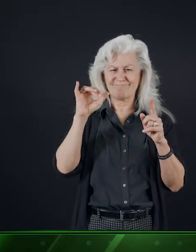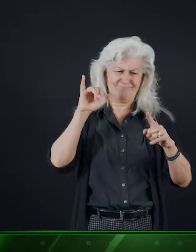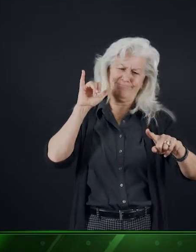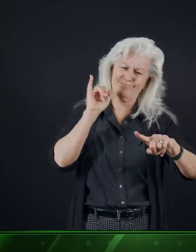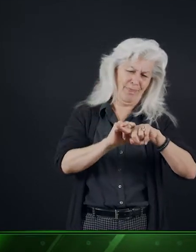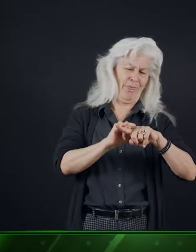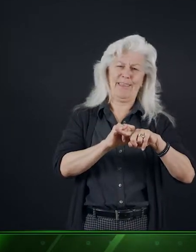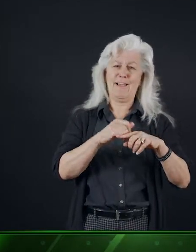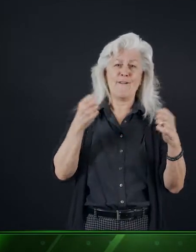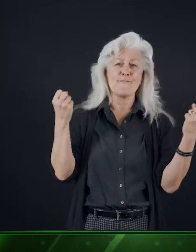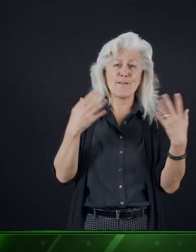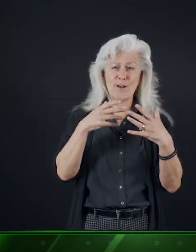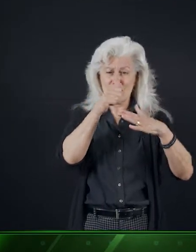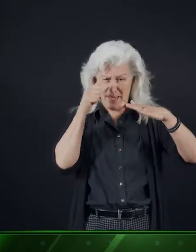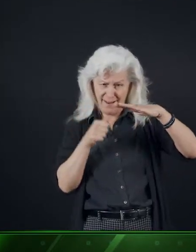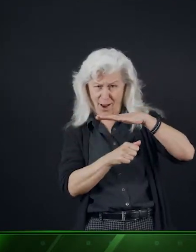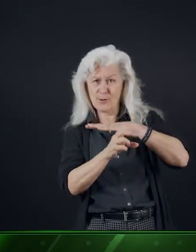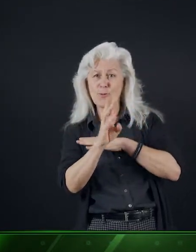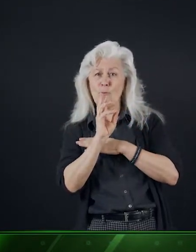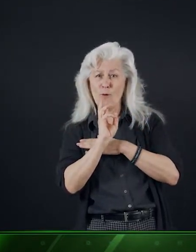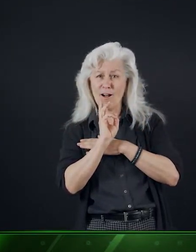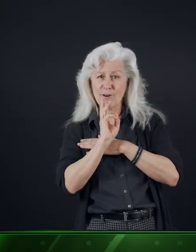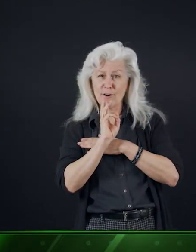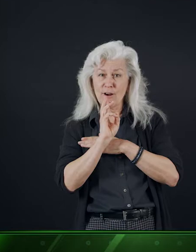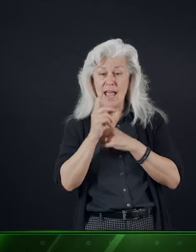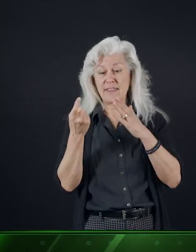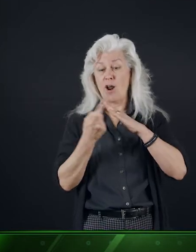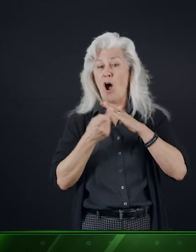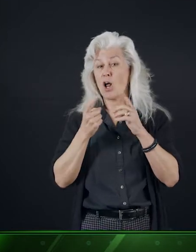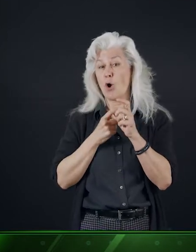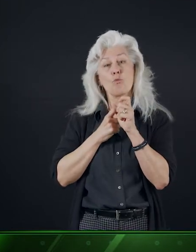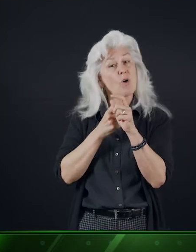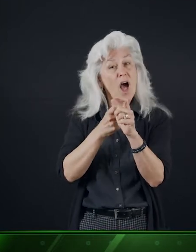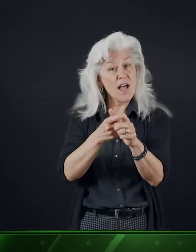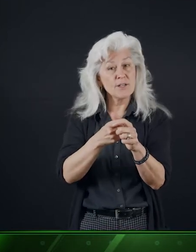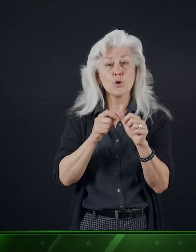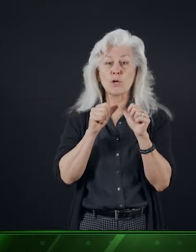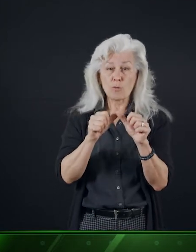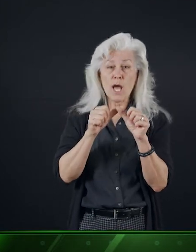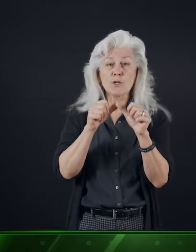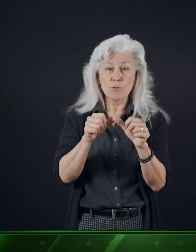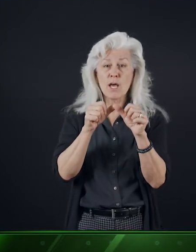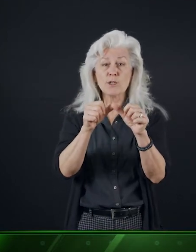and even auto-run, so you can keep on running till you hit a wall or a shark eats you, one of the two, no other way out of this.